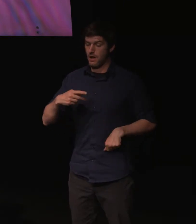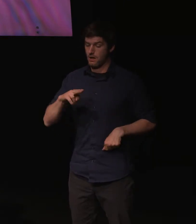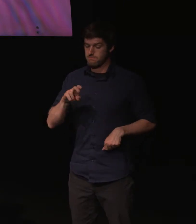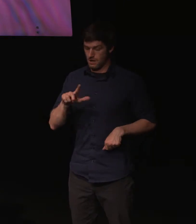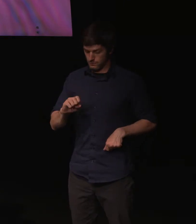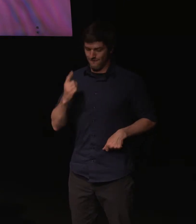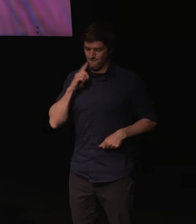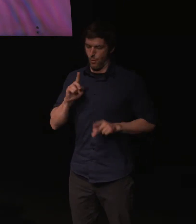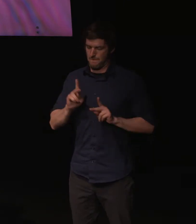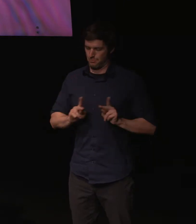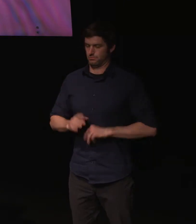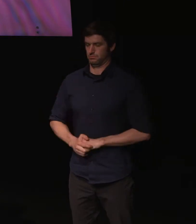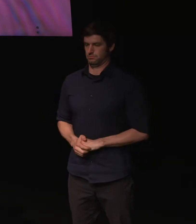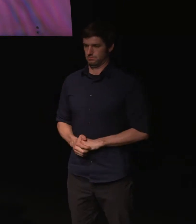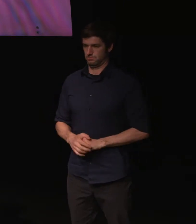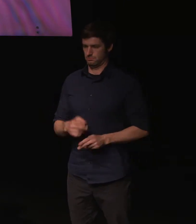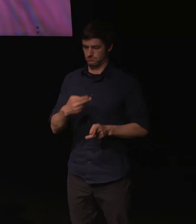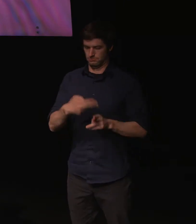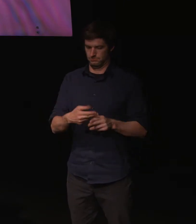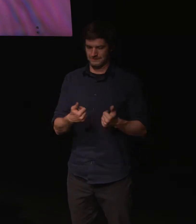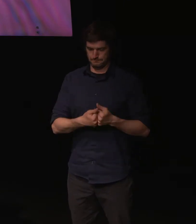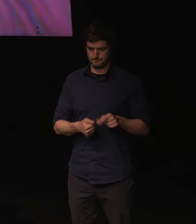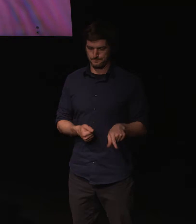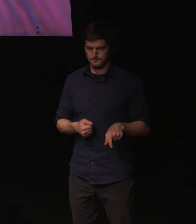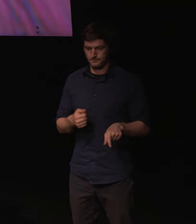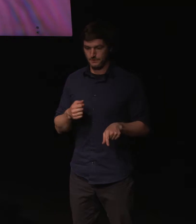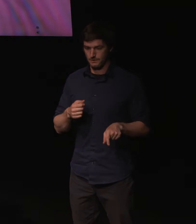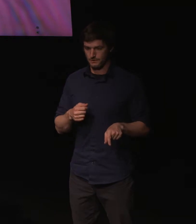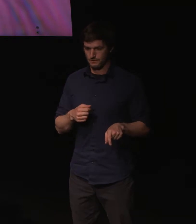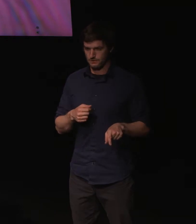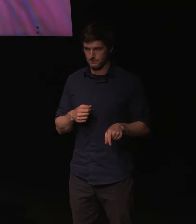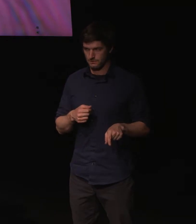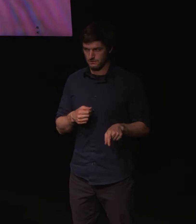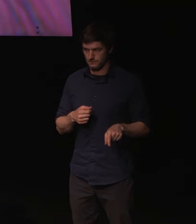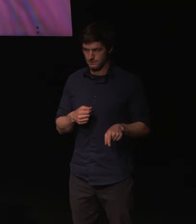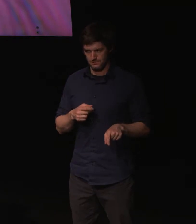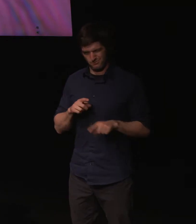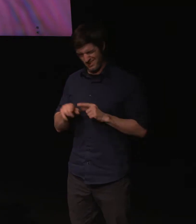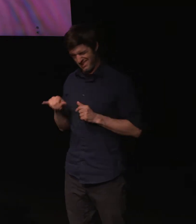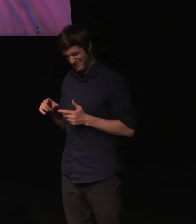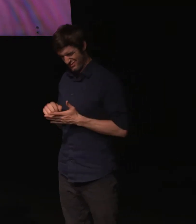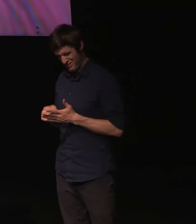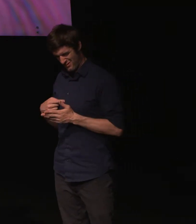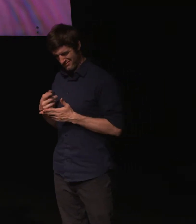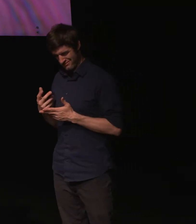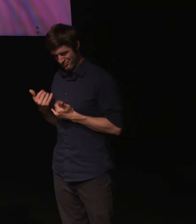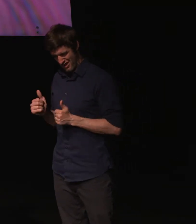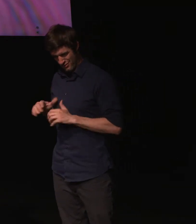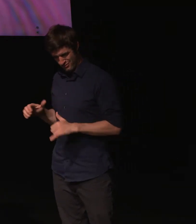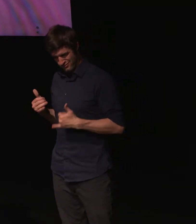But that's what we're trying to do now. The game isn't called Collapsus Puzzles for People anymore.